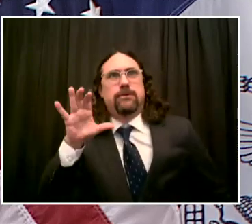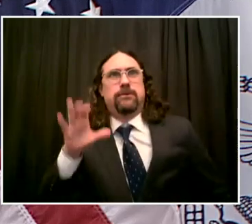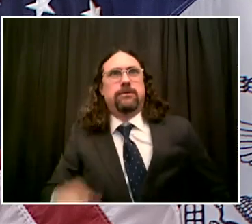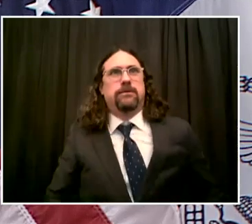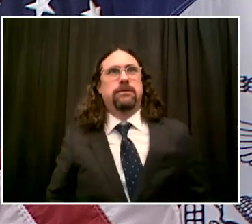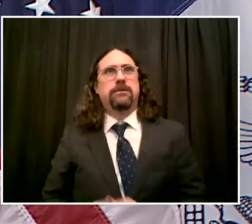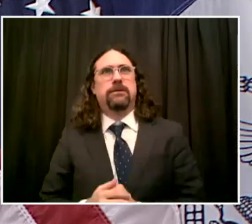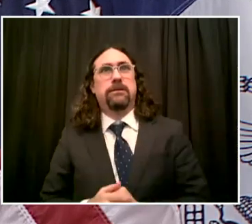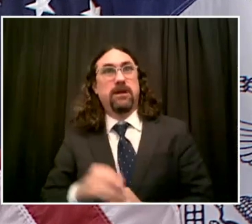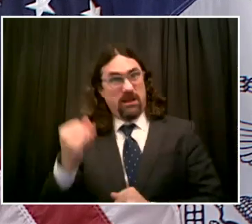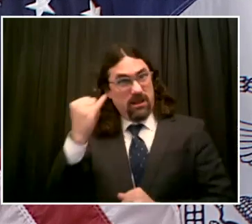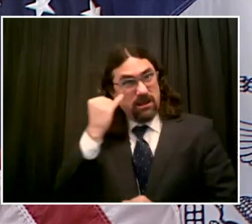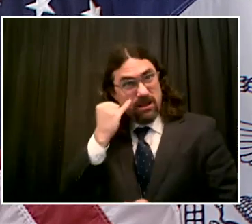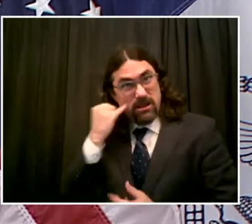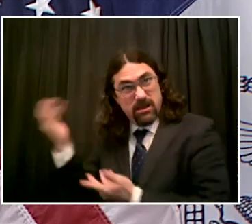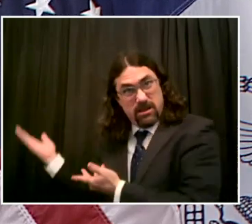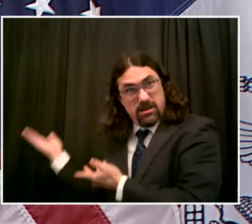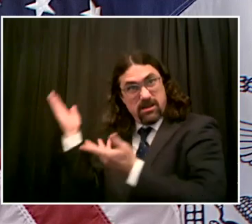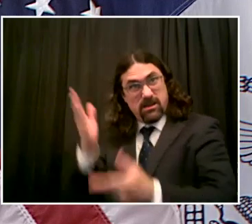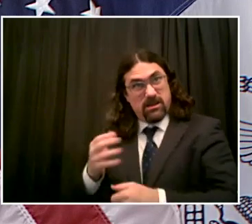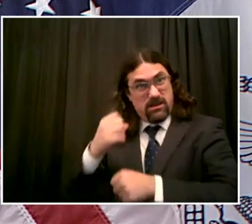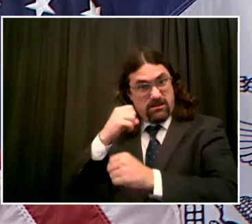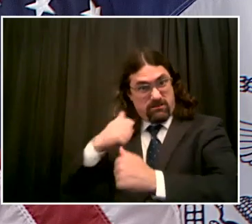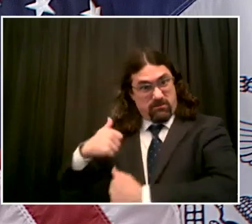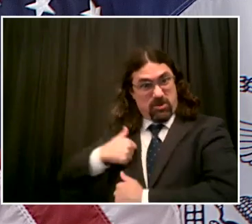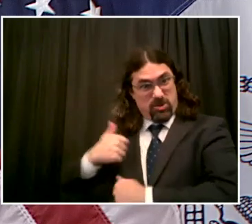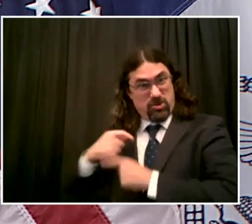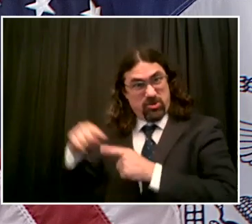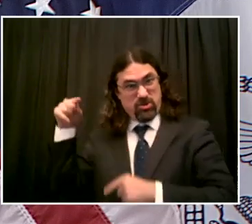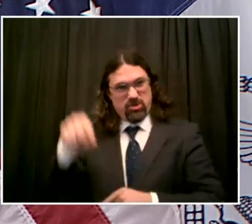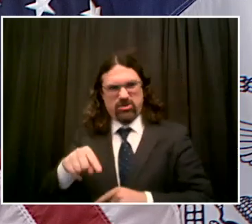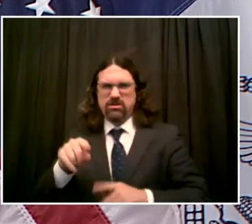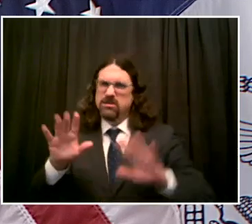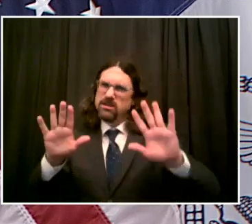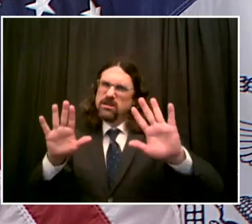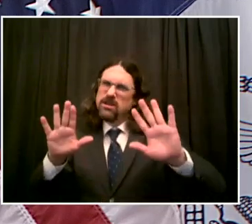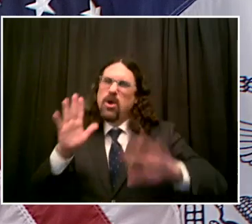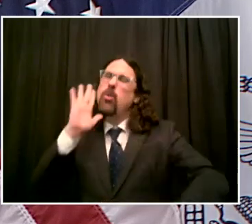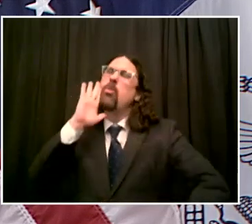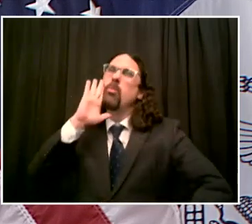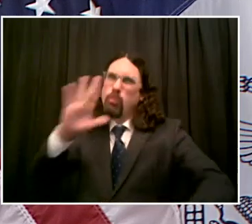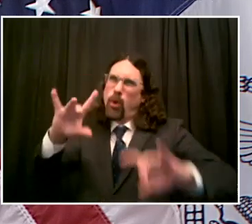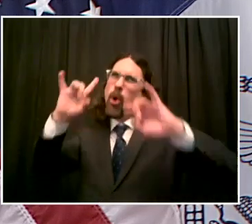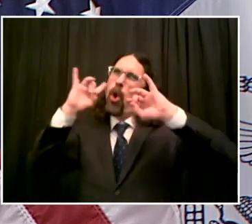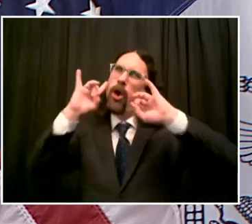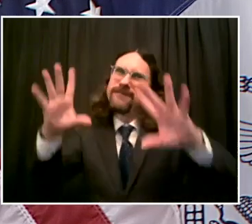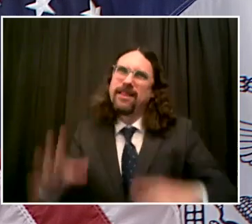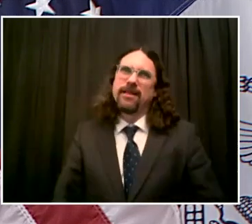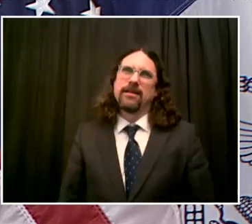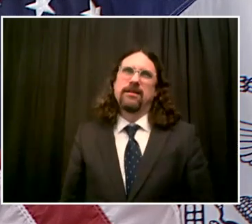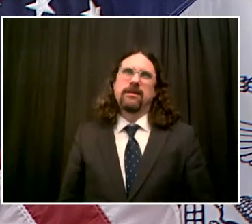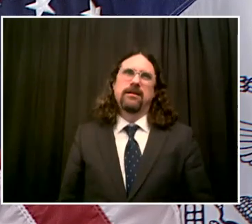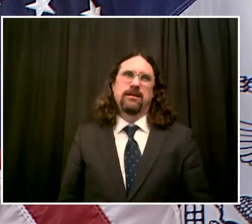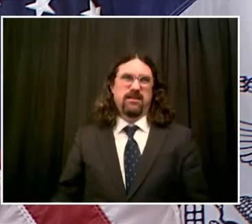ALL OF TMHE. IF YOU BRING IN FOLKS WERE NOT TRAINED FOR THE SITUATION PUTS THEM IN A HORRIBLE CIRCUMSTANCE. LET'S LET THE FOLKS WHO ARE